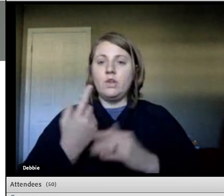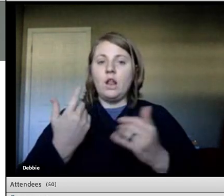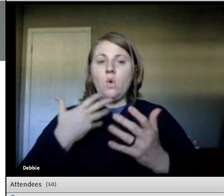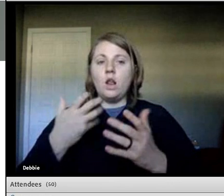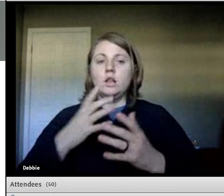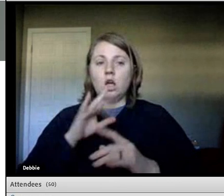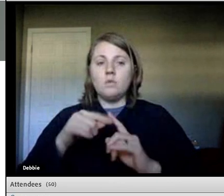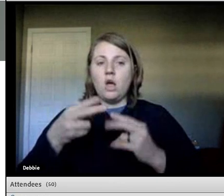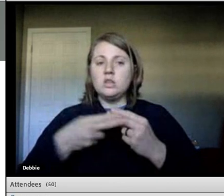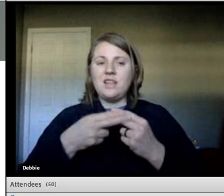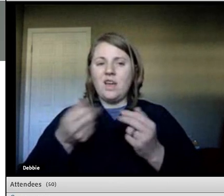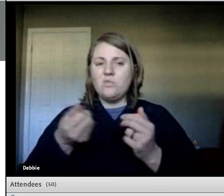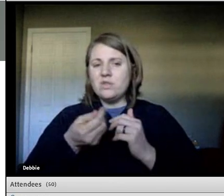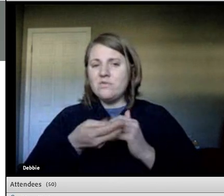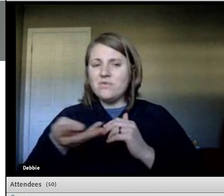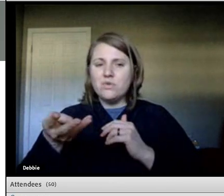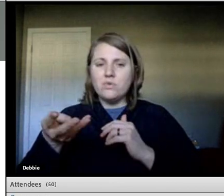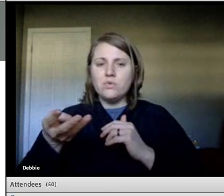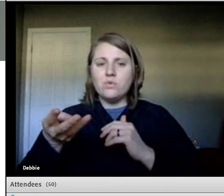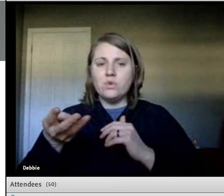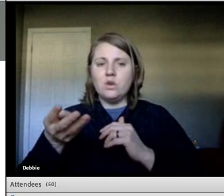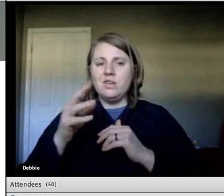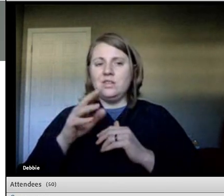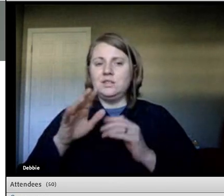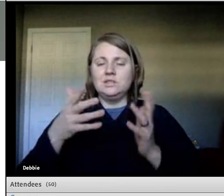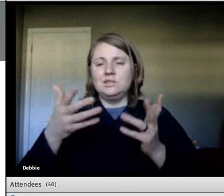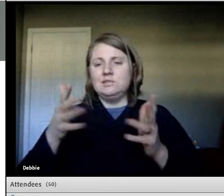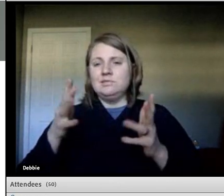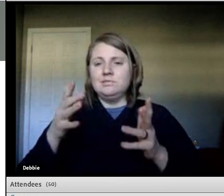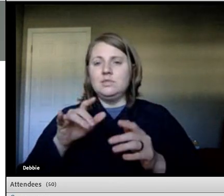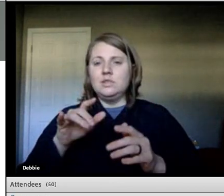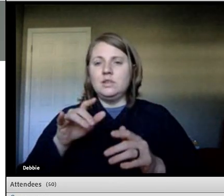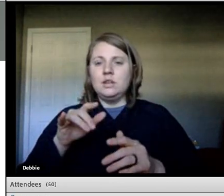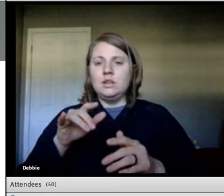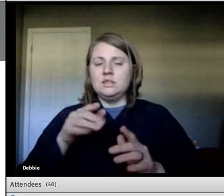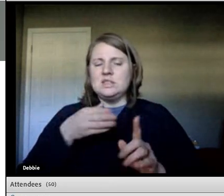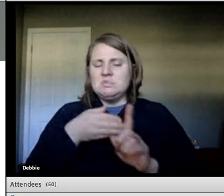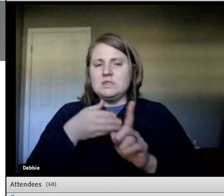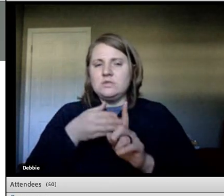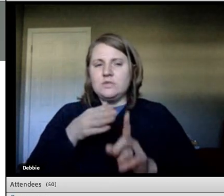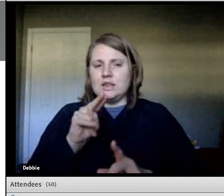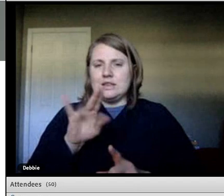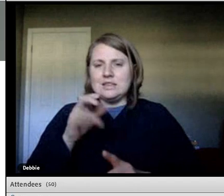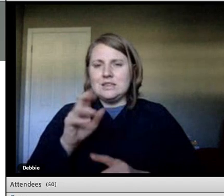Celestial Space is a VR space experience that is just amazing.